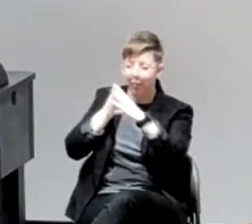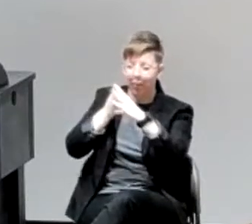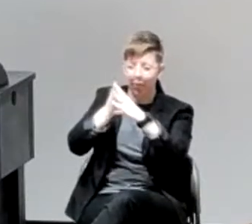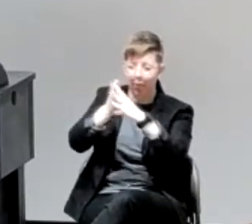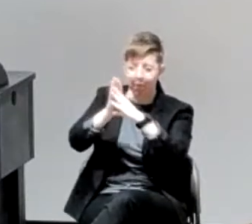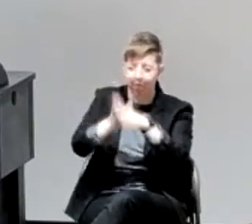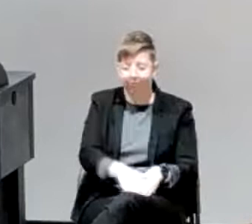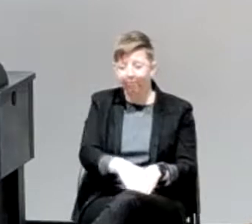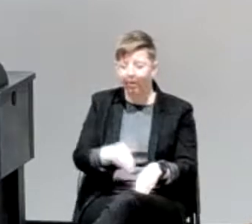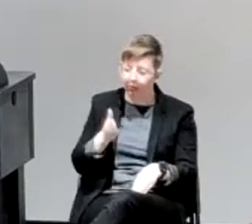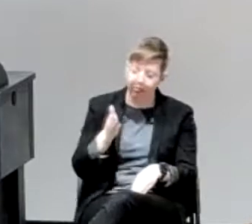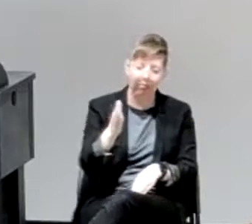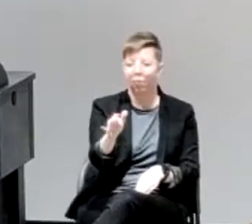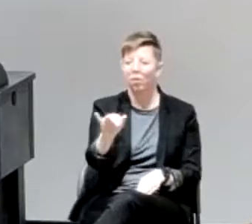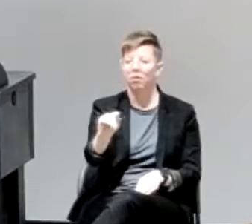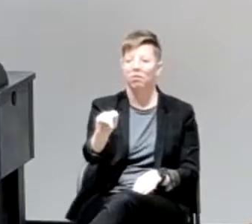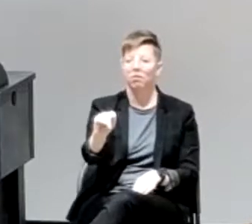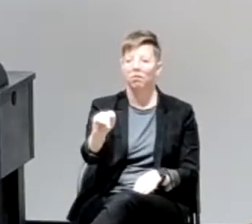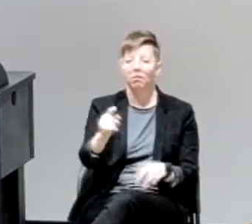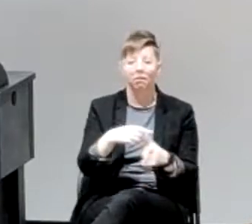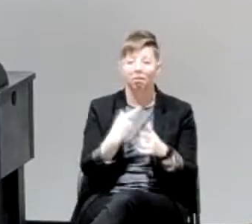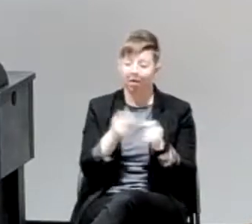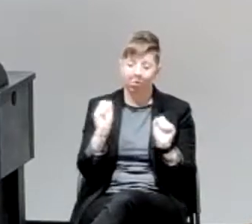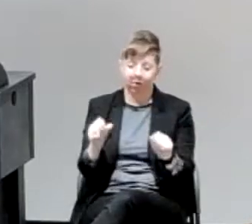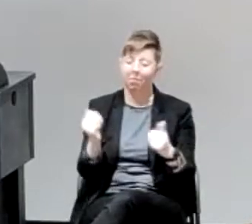Instead, I perceived a whole bunch of you doing this. Keep doing this.